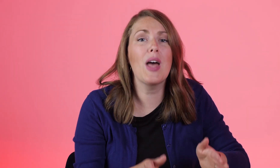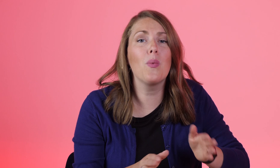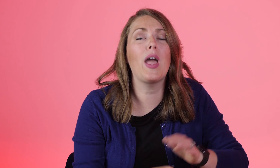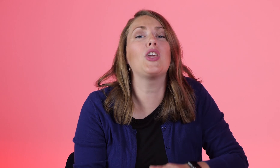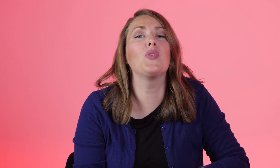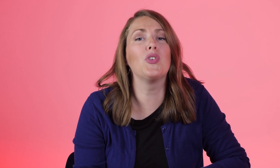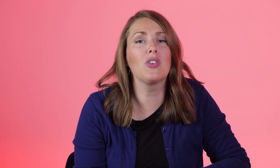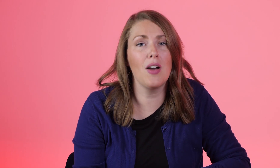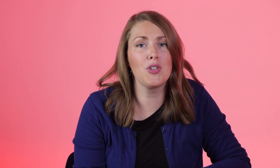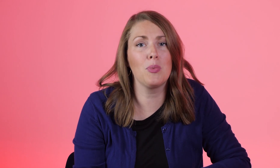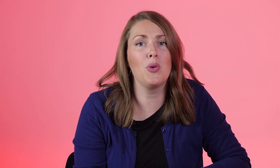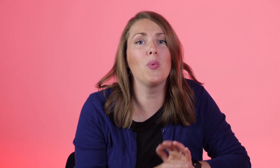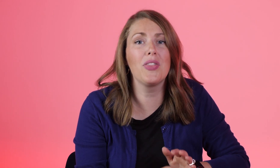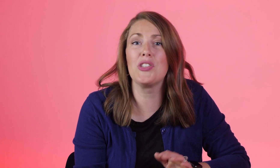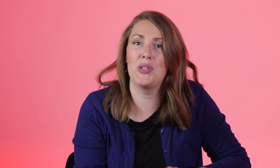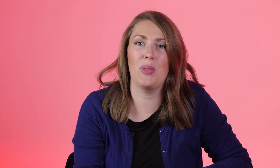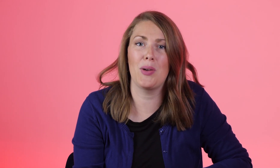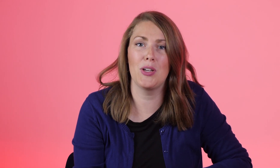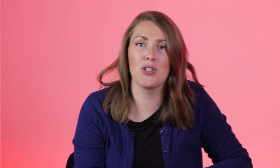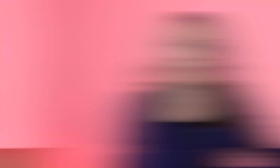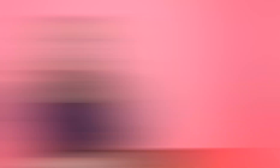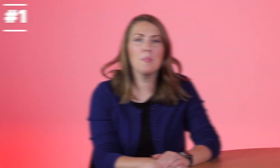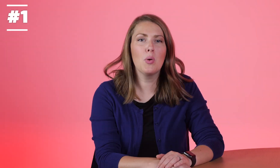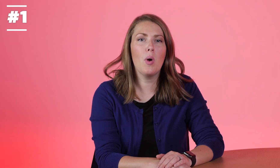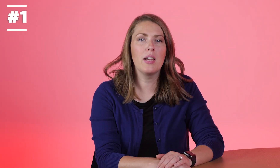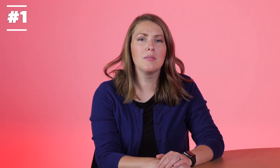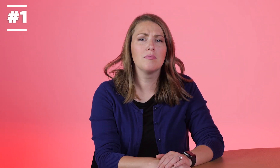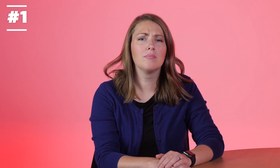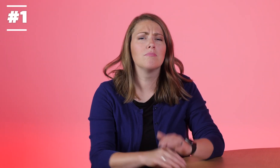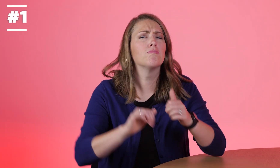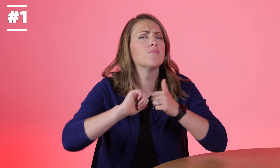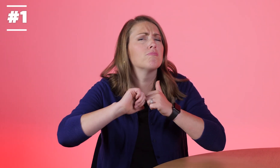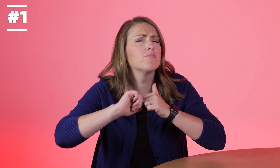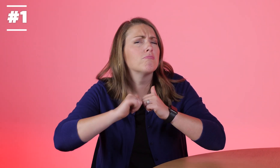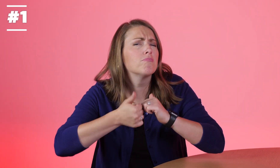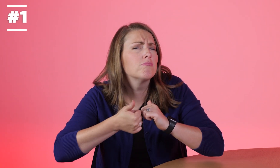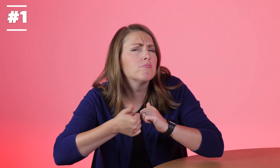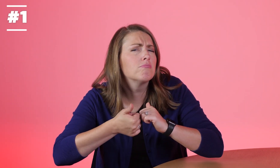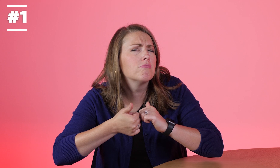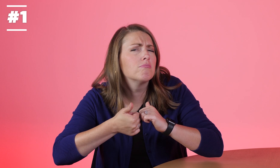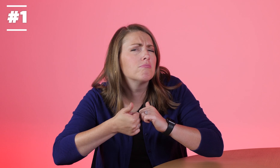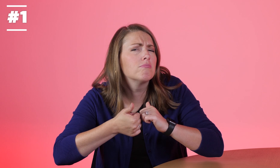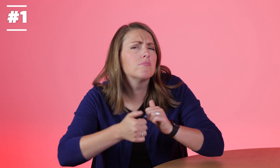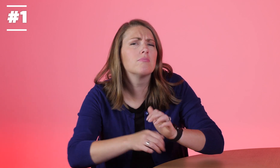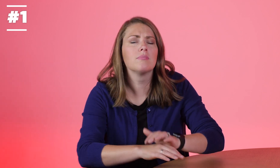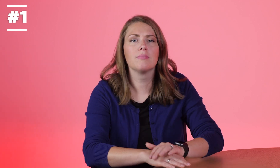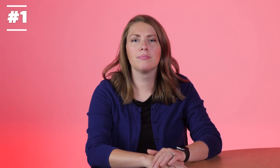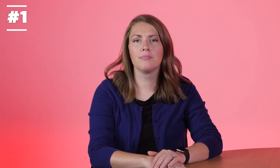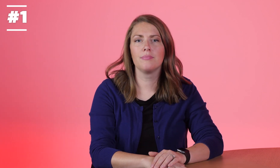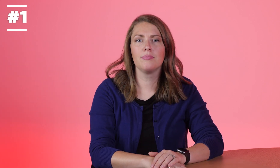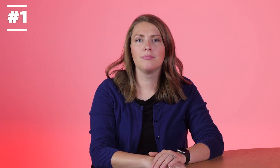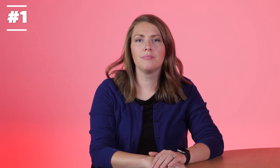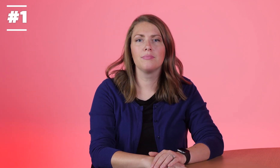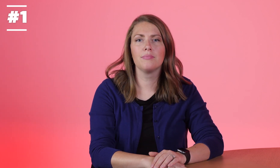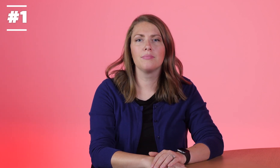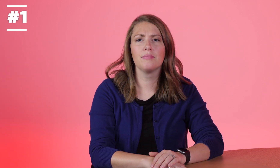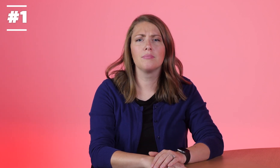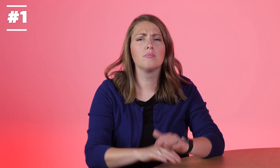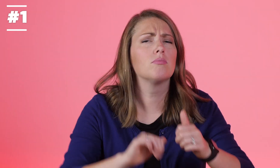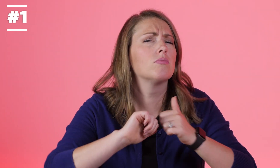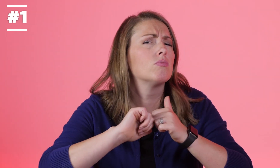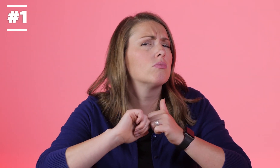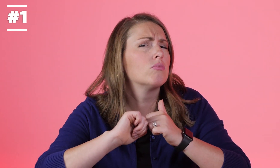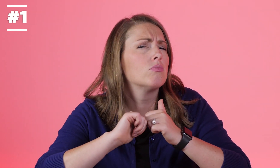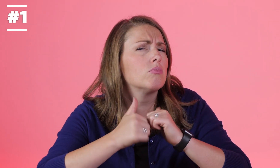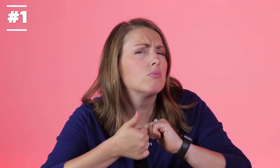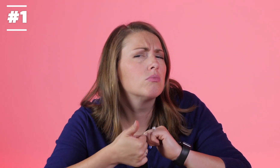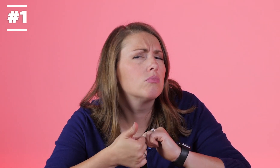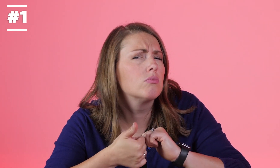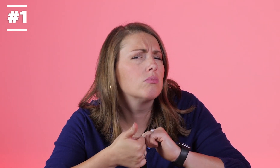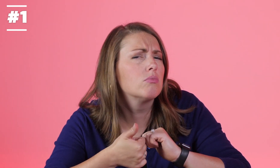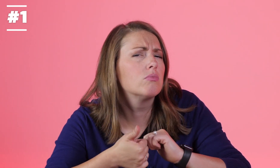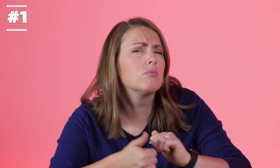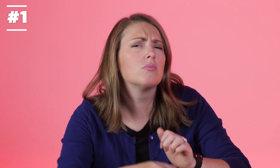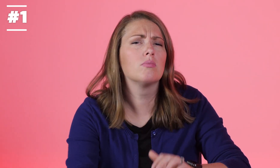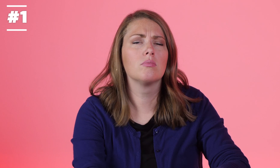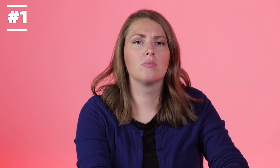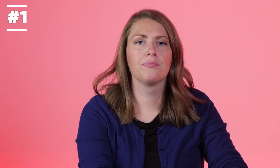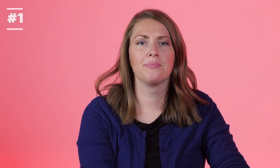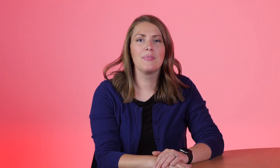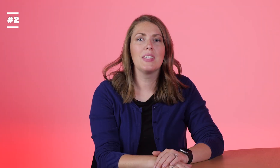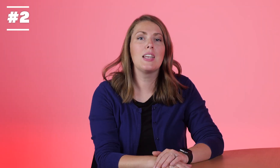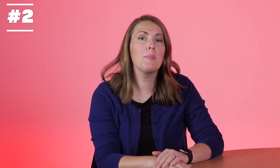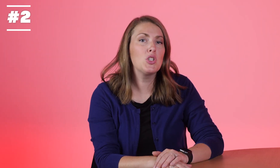that way you feel comfortable with this new language number one